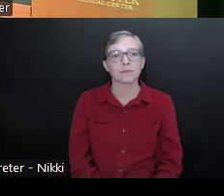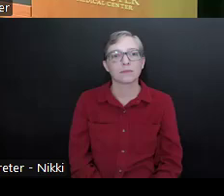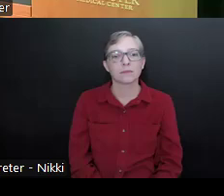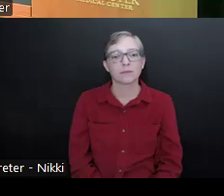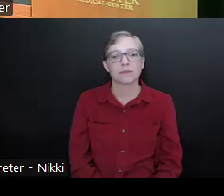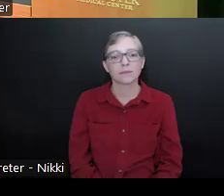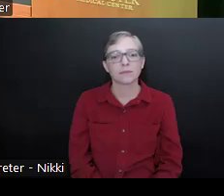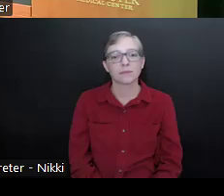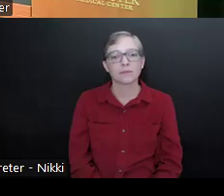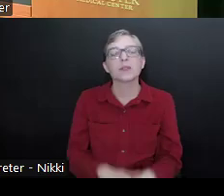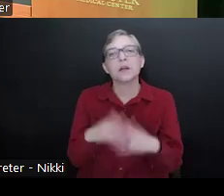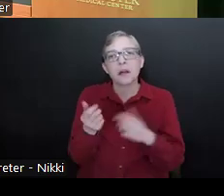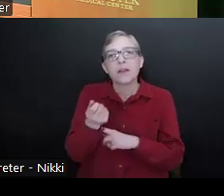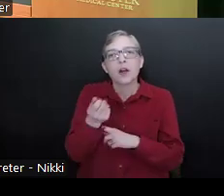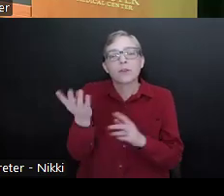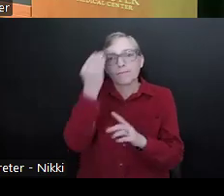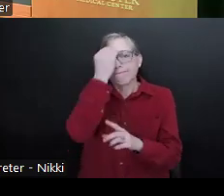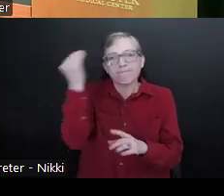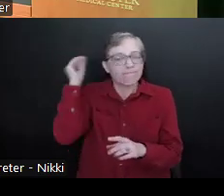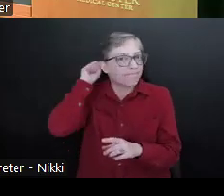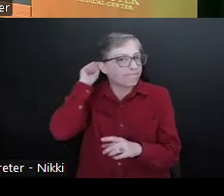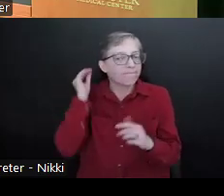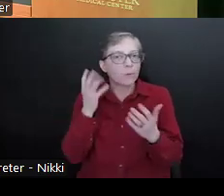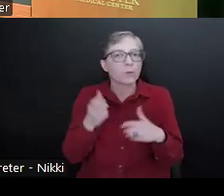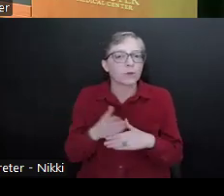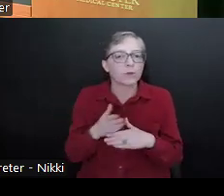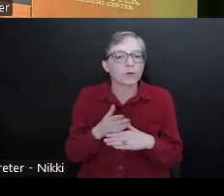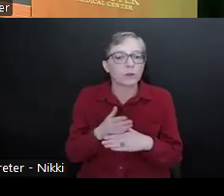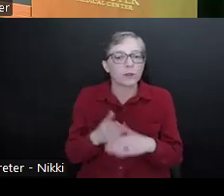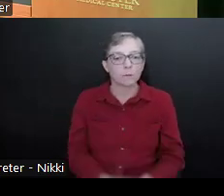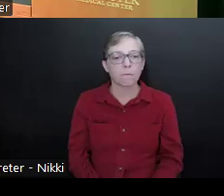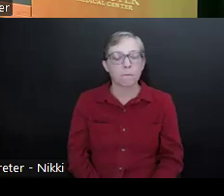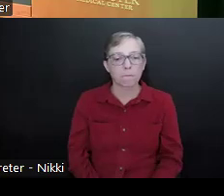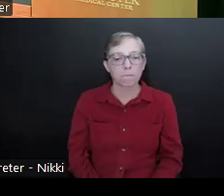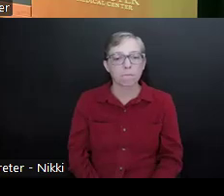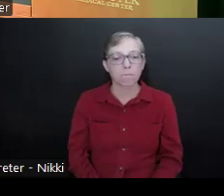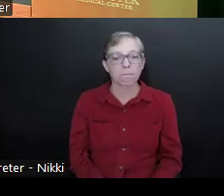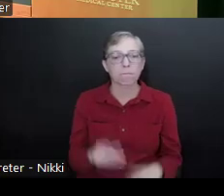clinical takeaways I wanted to leave you with um I think number one mental health and cardiovascular